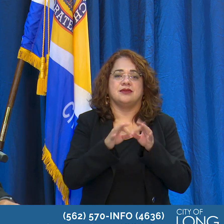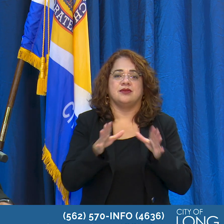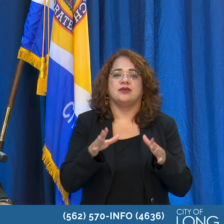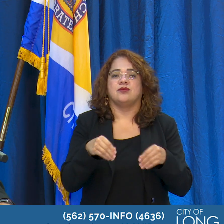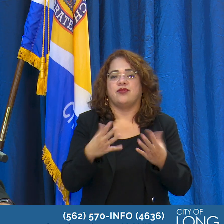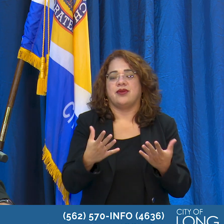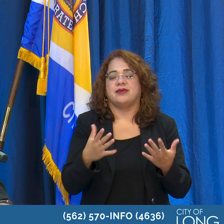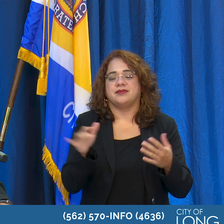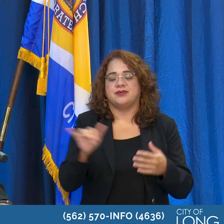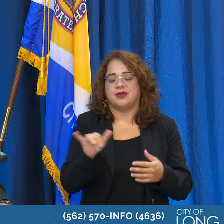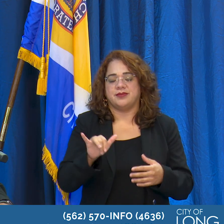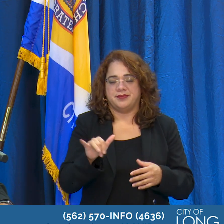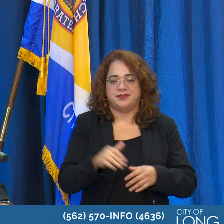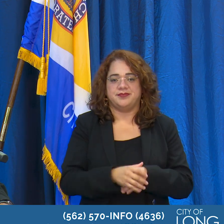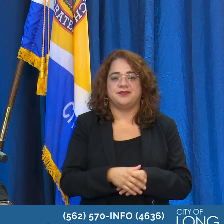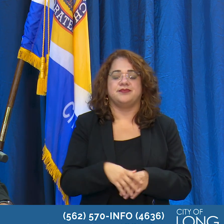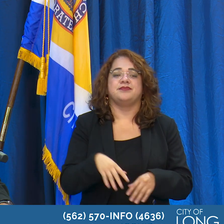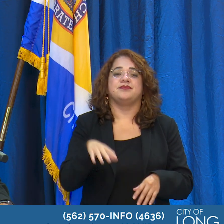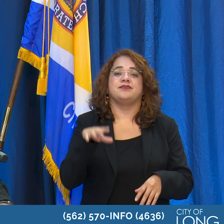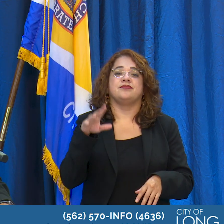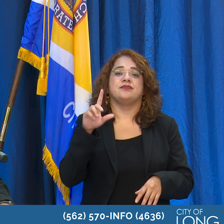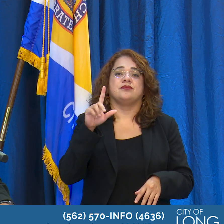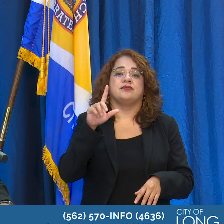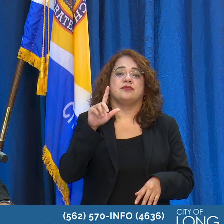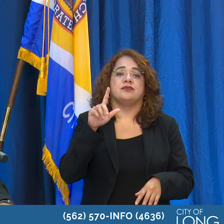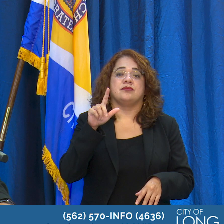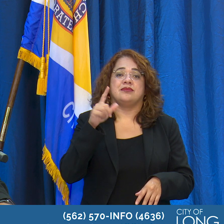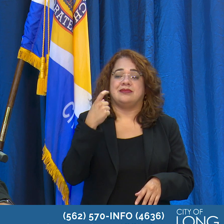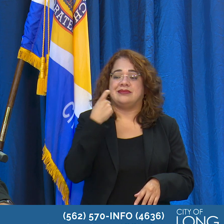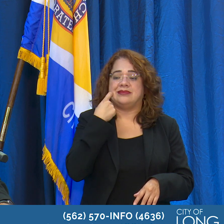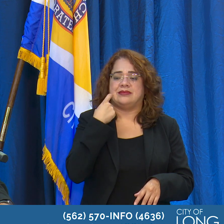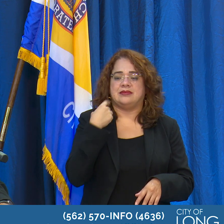we released our 2020 - 2021 budget recommendations